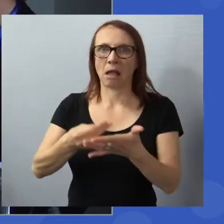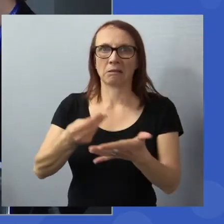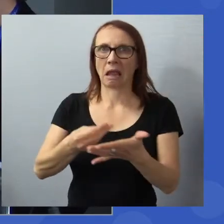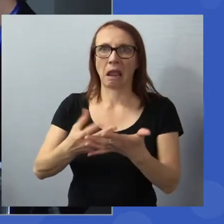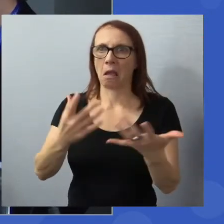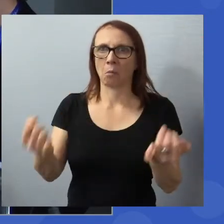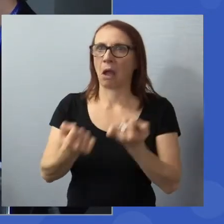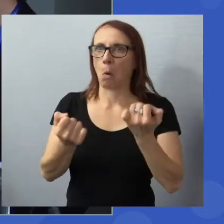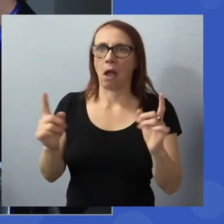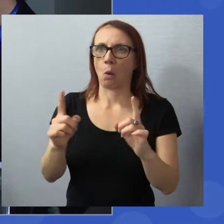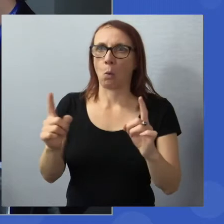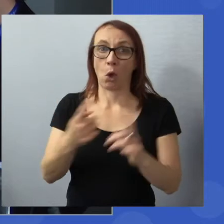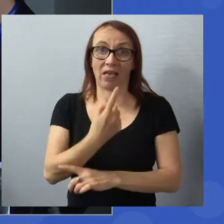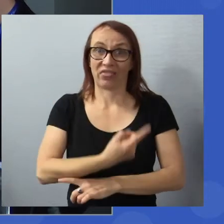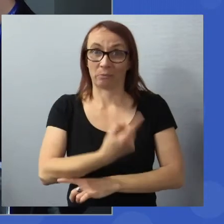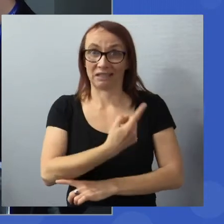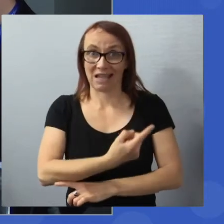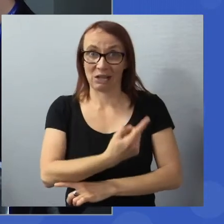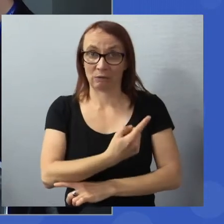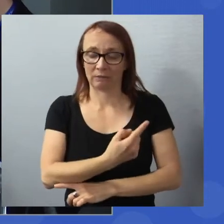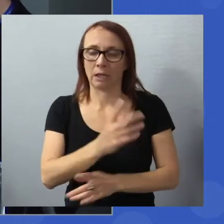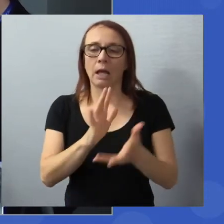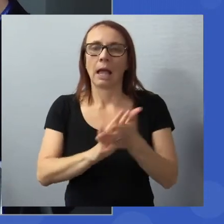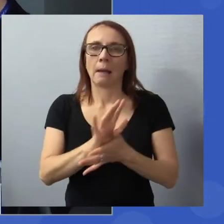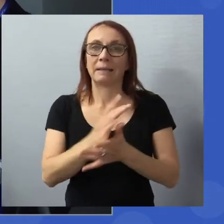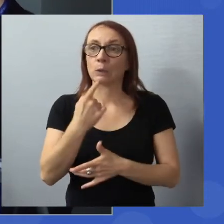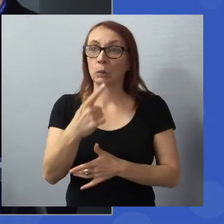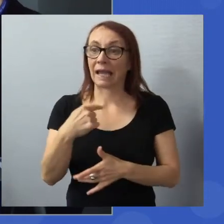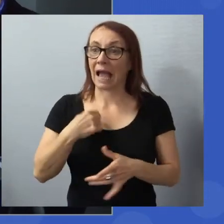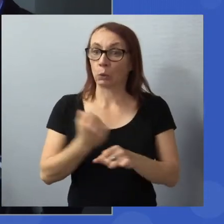what can we do then when they go back on something we paint it as a public or as